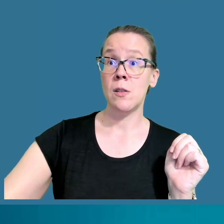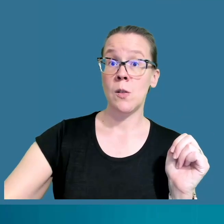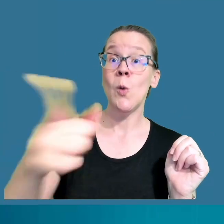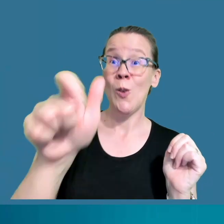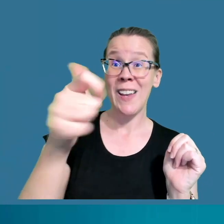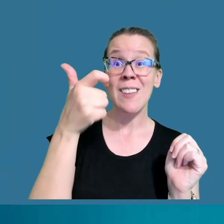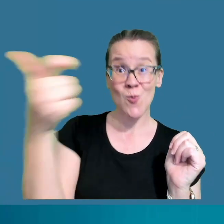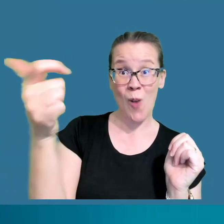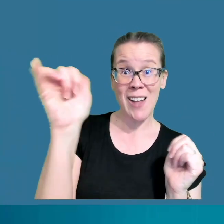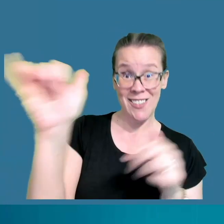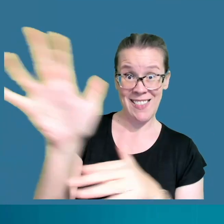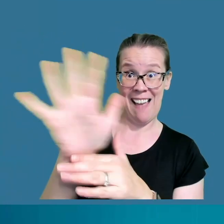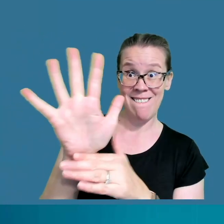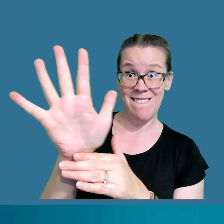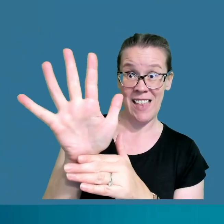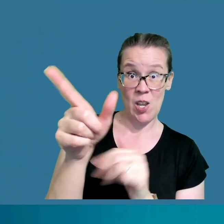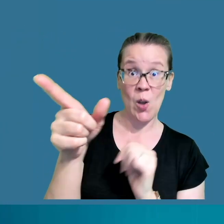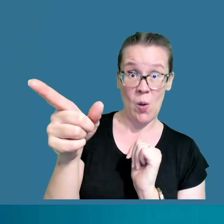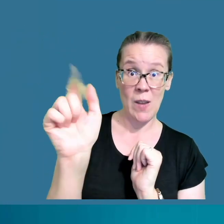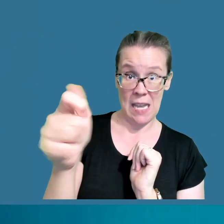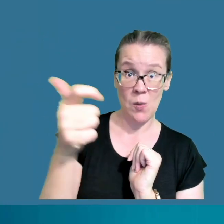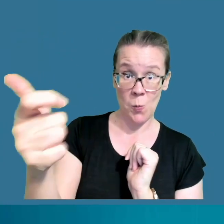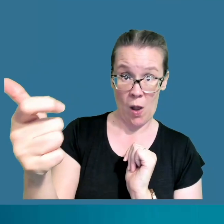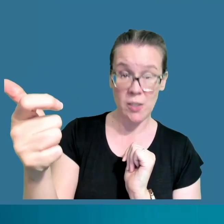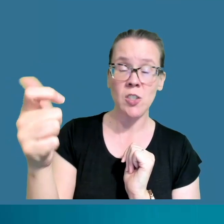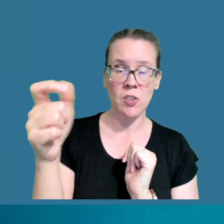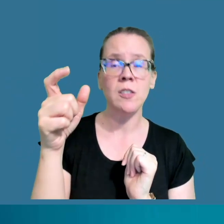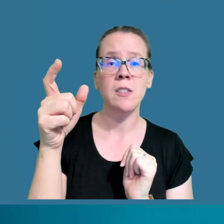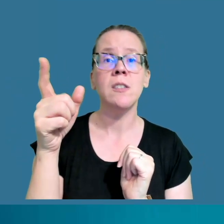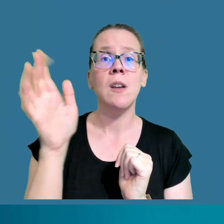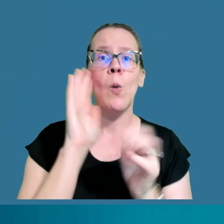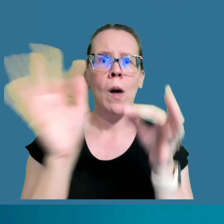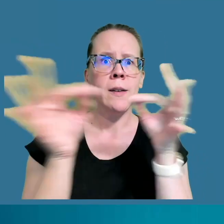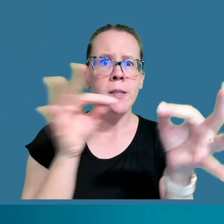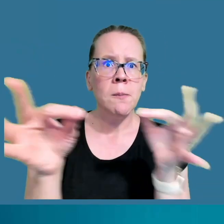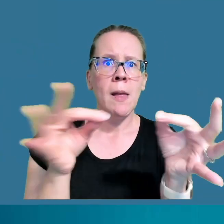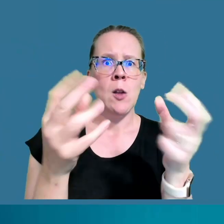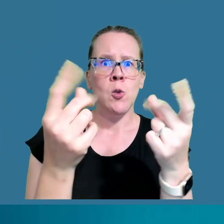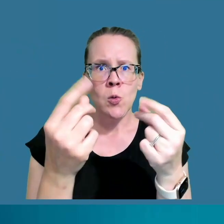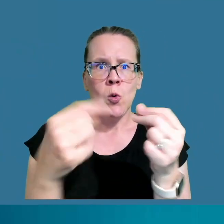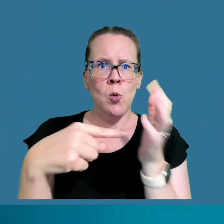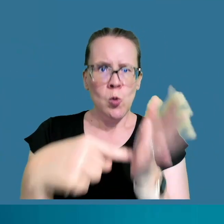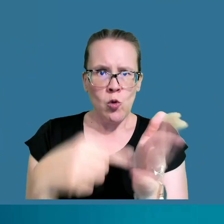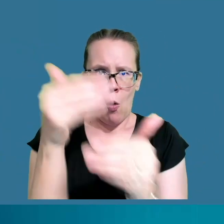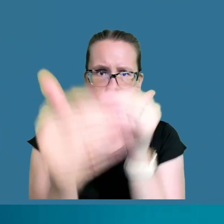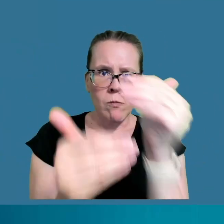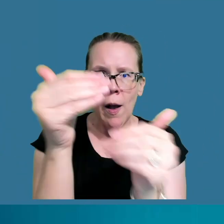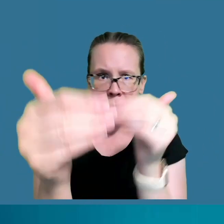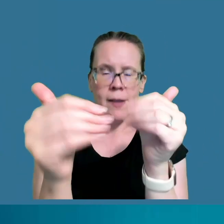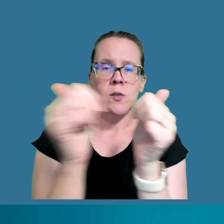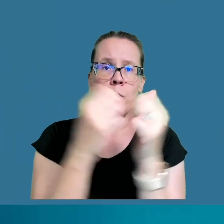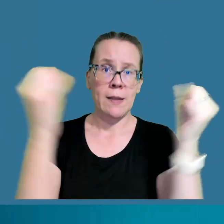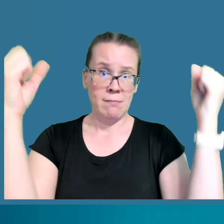you exactly what you should do for my particular pattern. And if you you watch this video it will